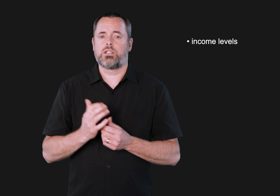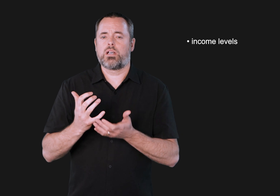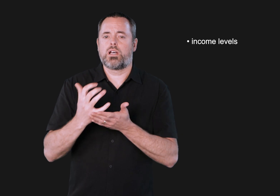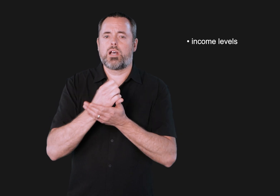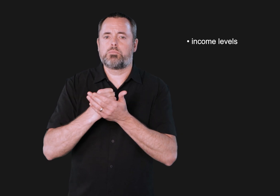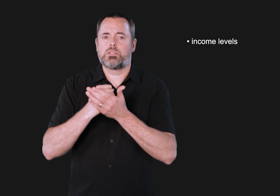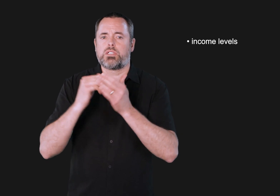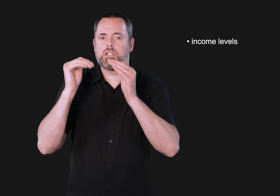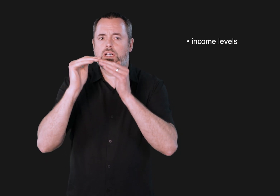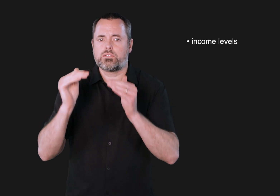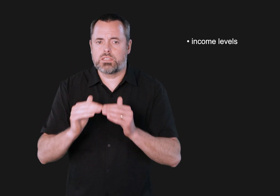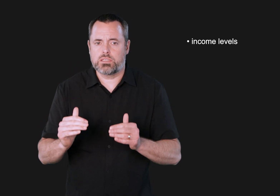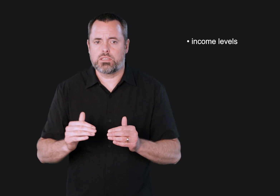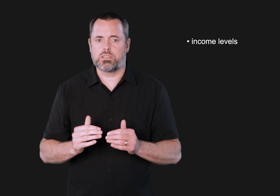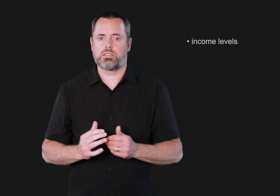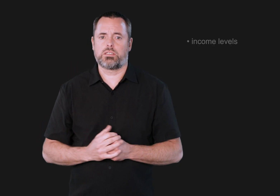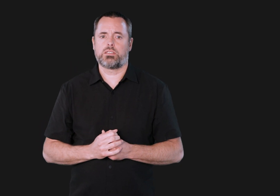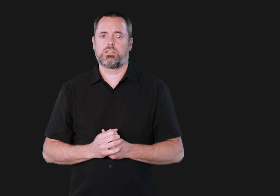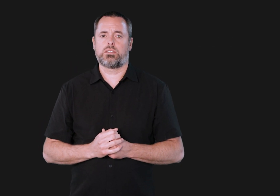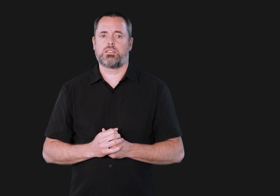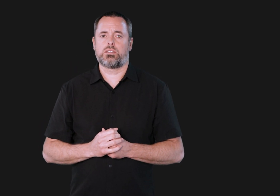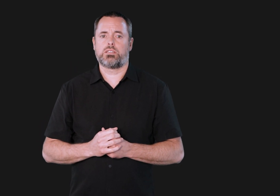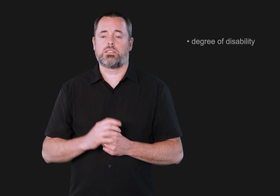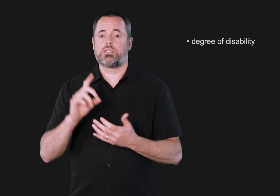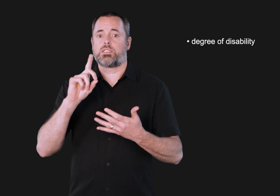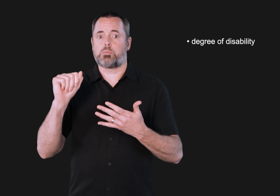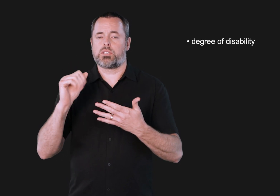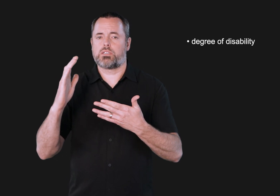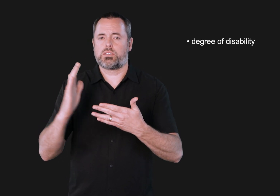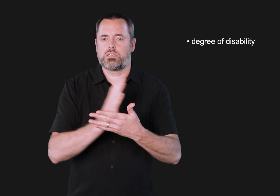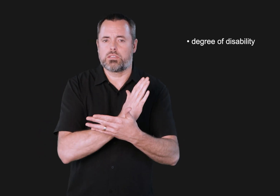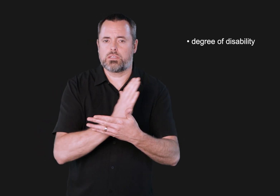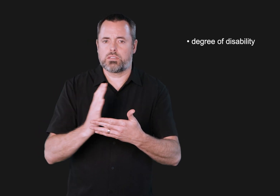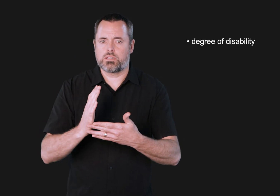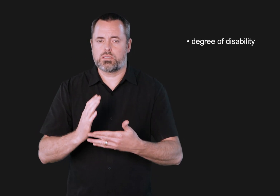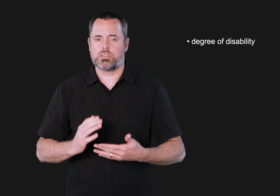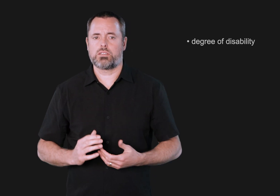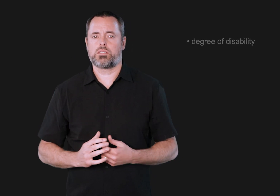• income levels • degree of disability